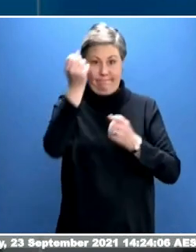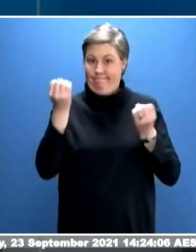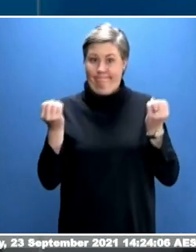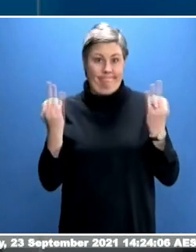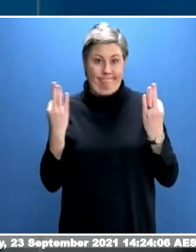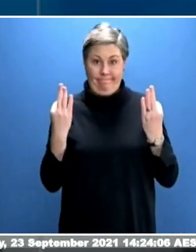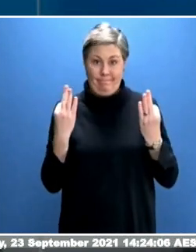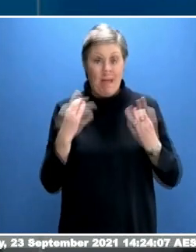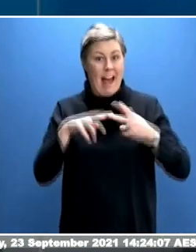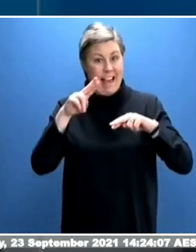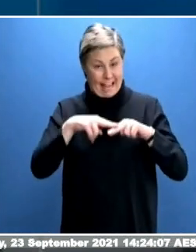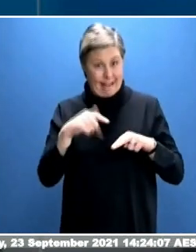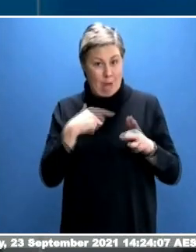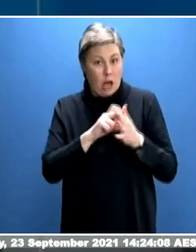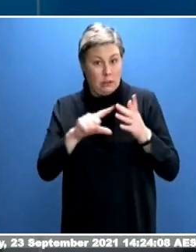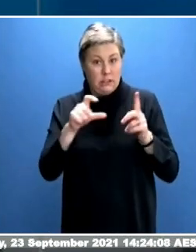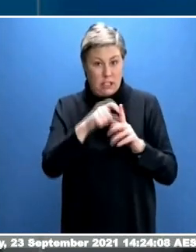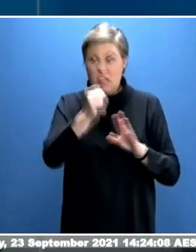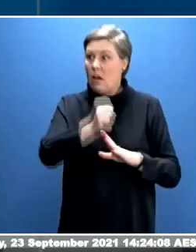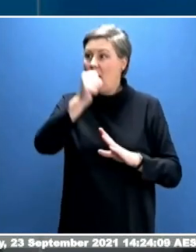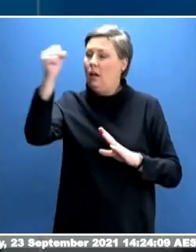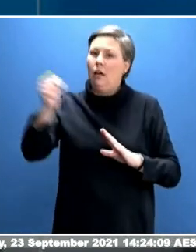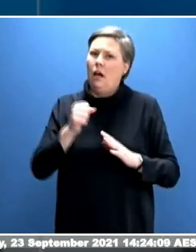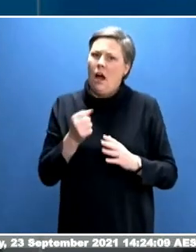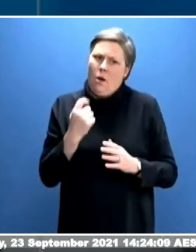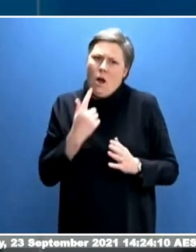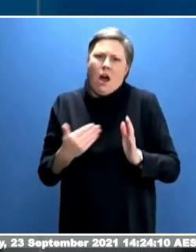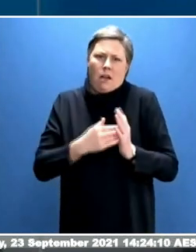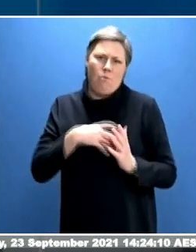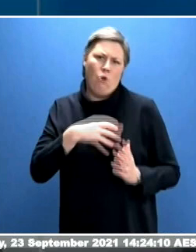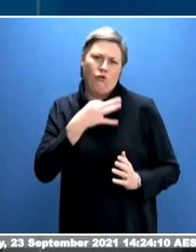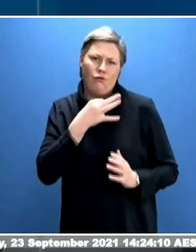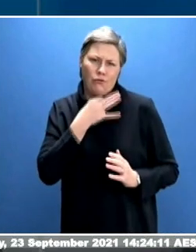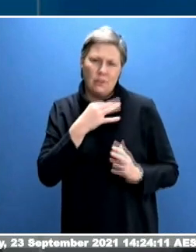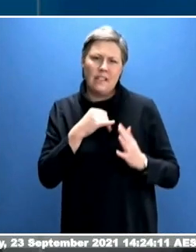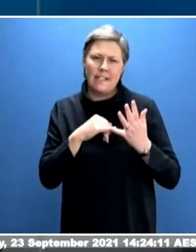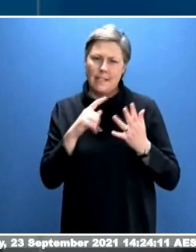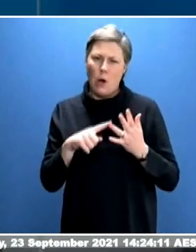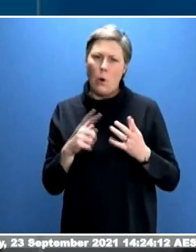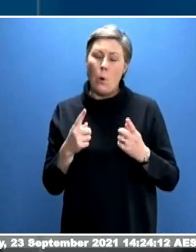that and also, our agency and myself were of the view that these young people are